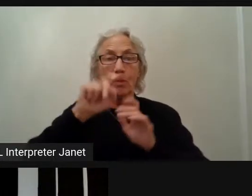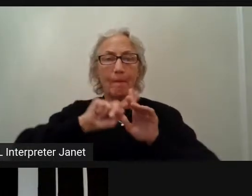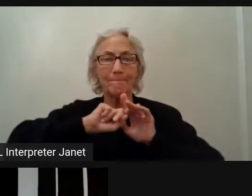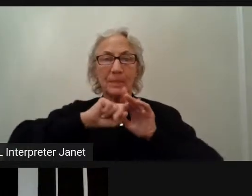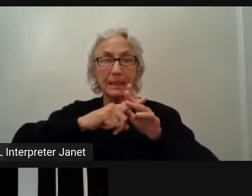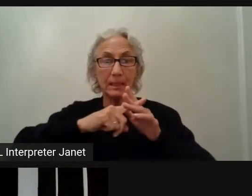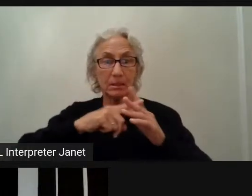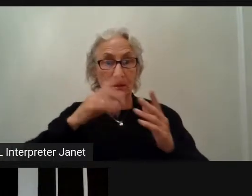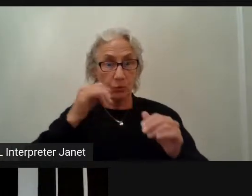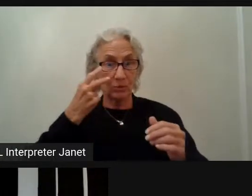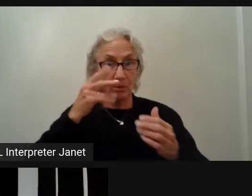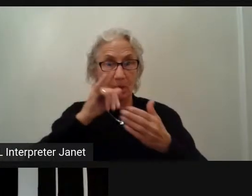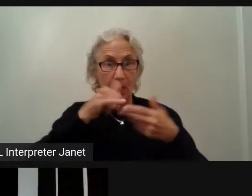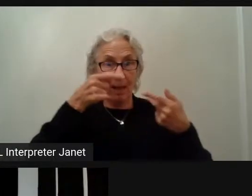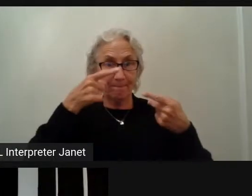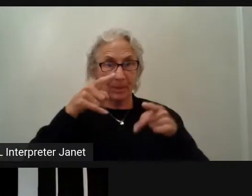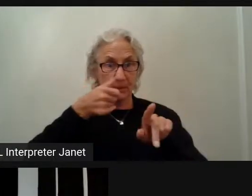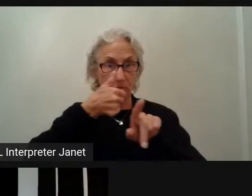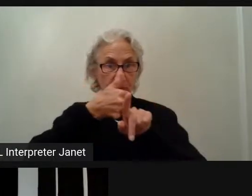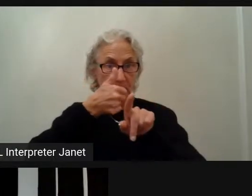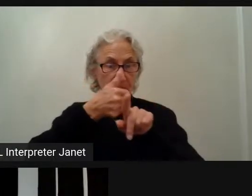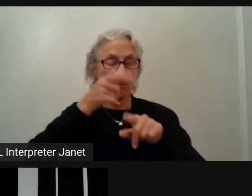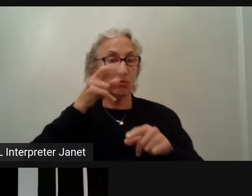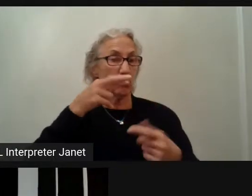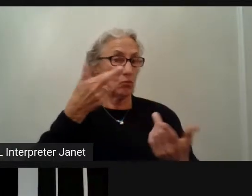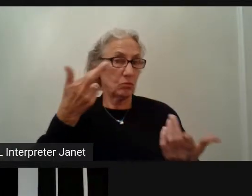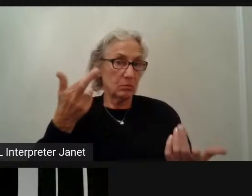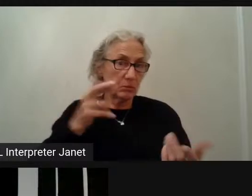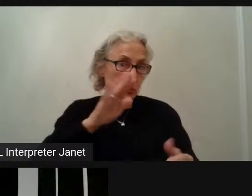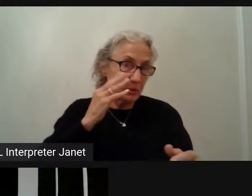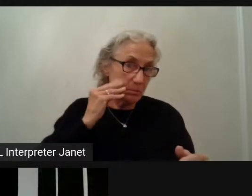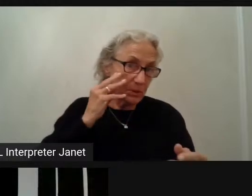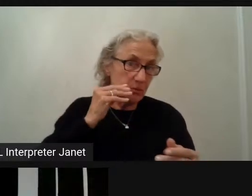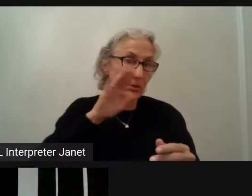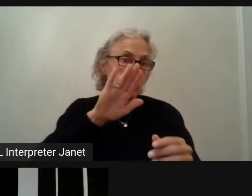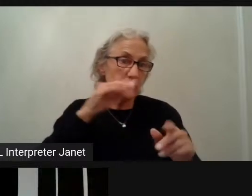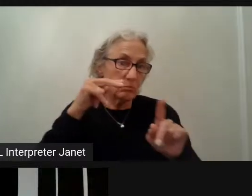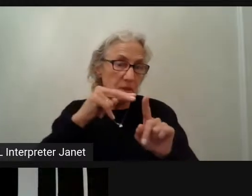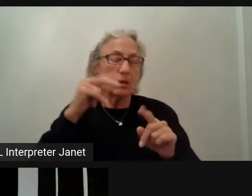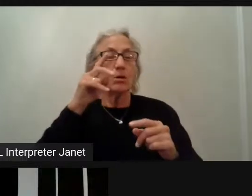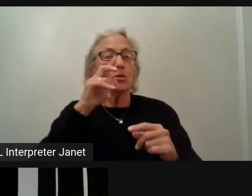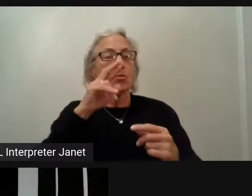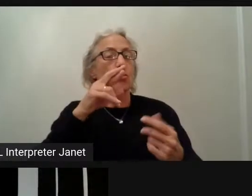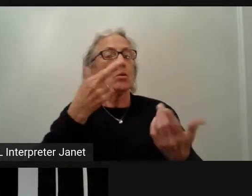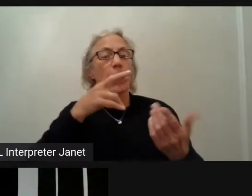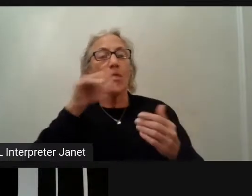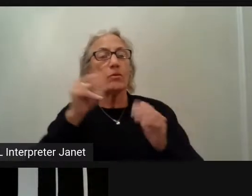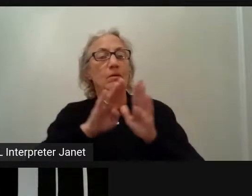our developers to see those issues and then maybe learn and right better code from the start. Could you speak to how you